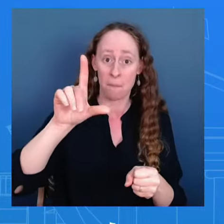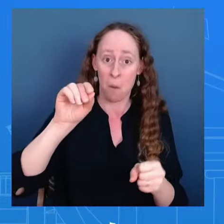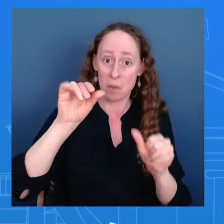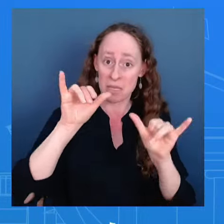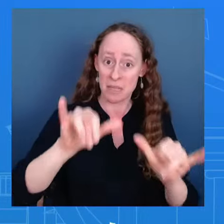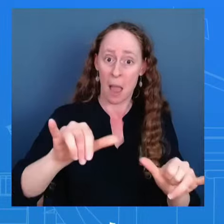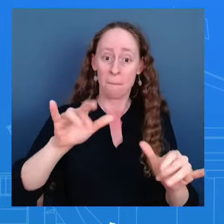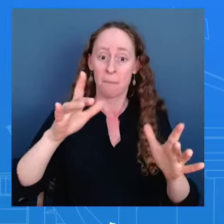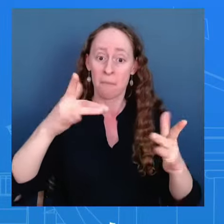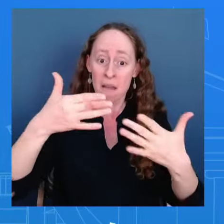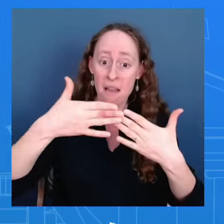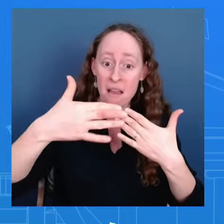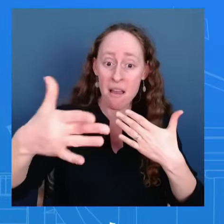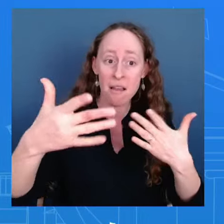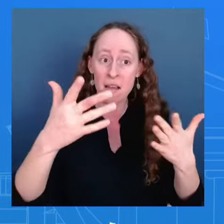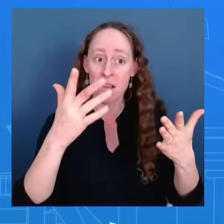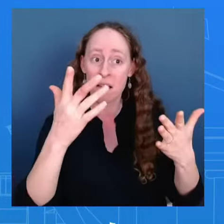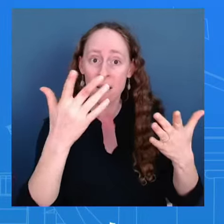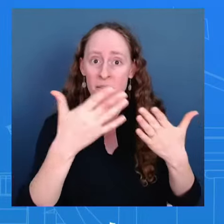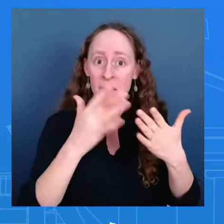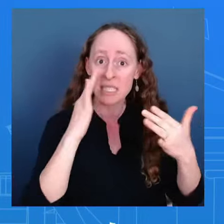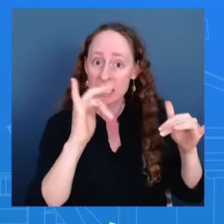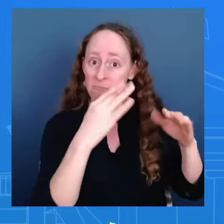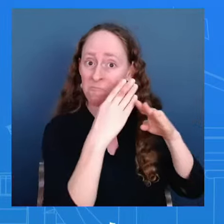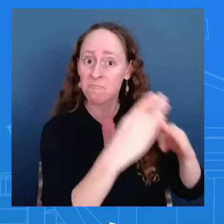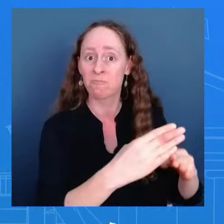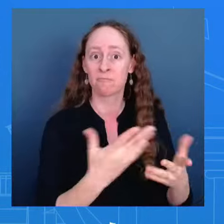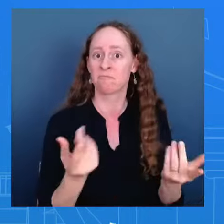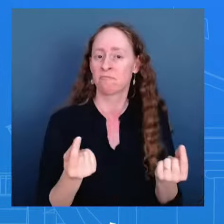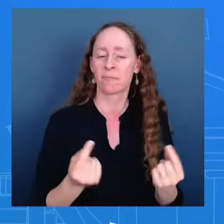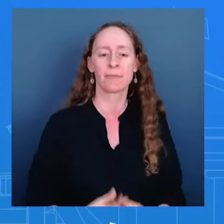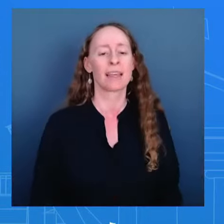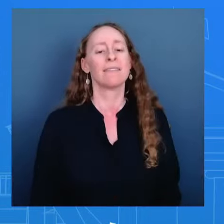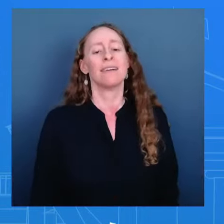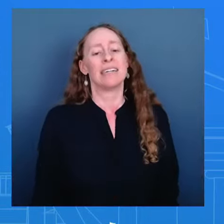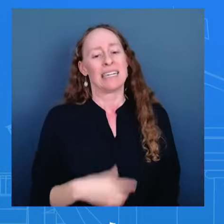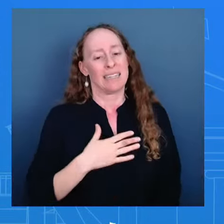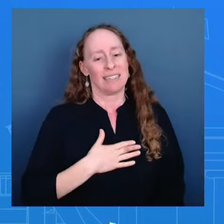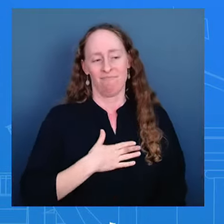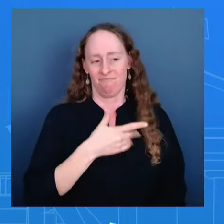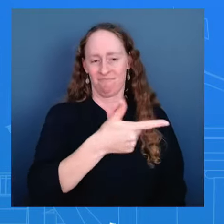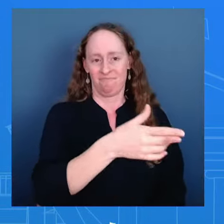and how and who they want to govern them, but we have… I'll just put it this way.